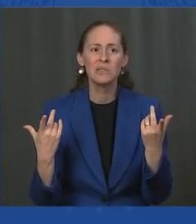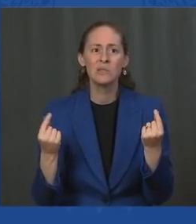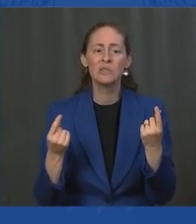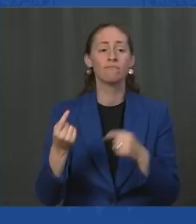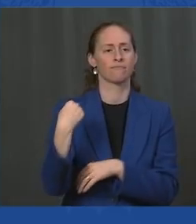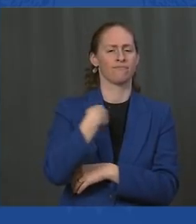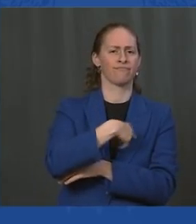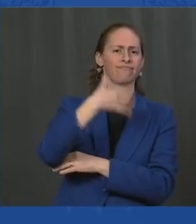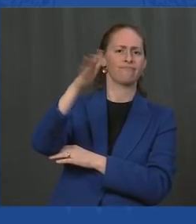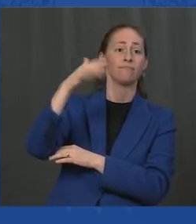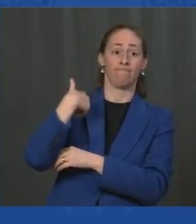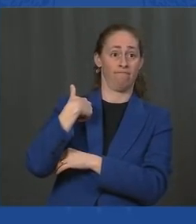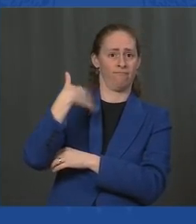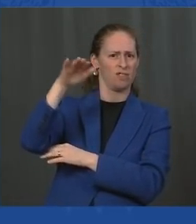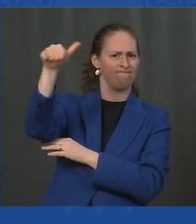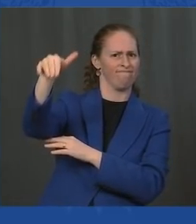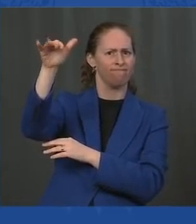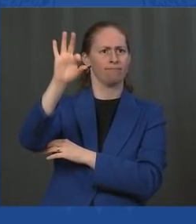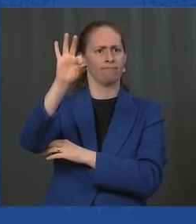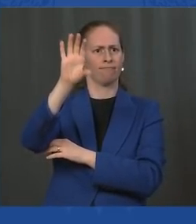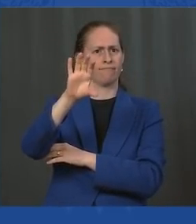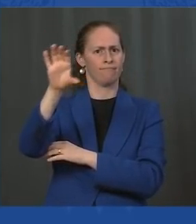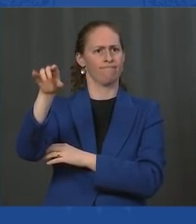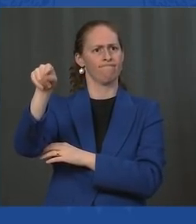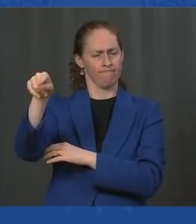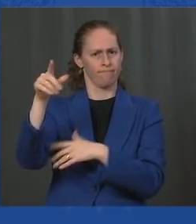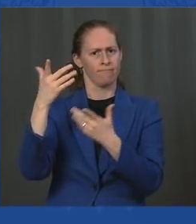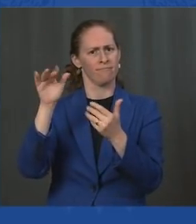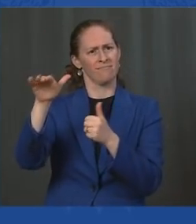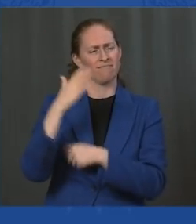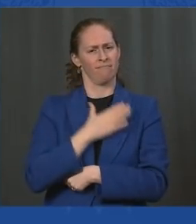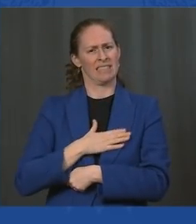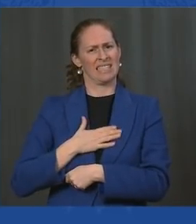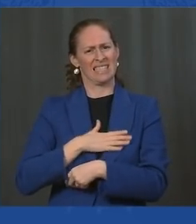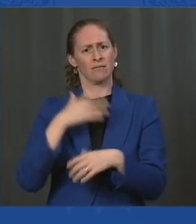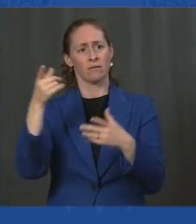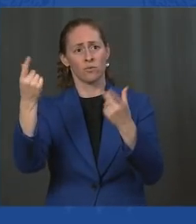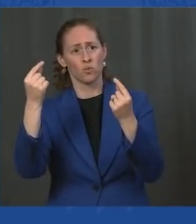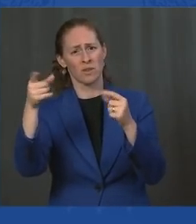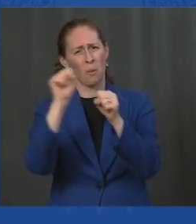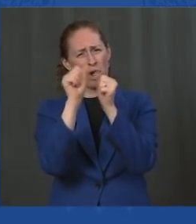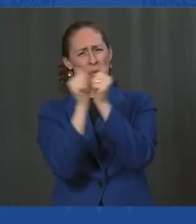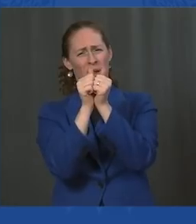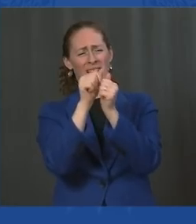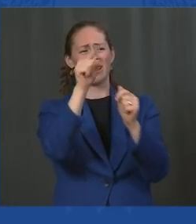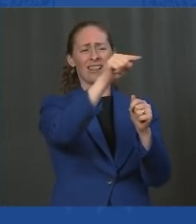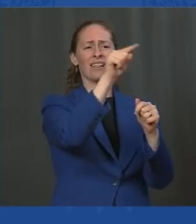and my White House team to work with the cellphone companies to allow customers to use roaming services.